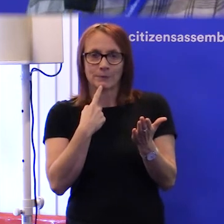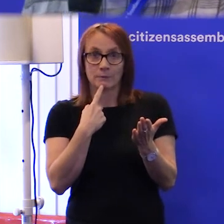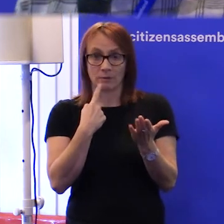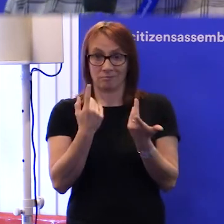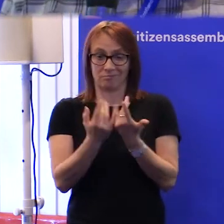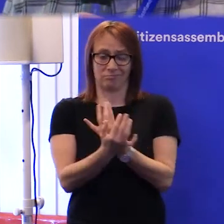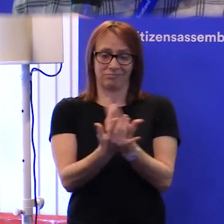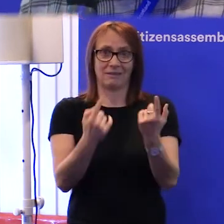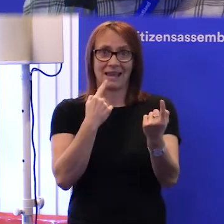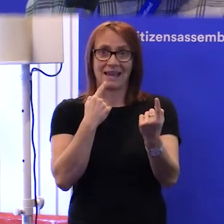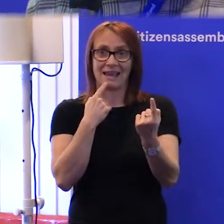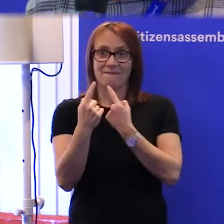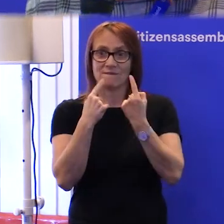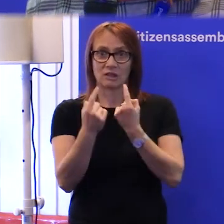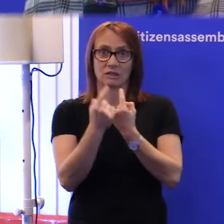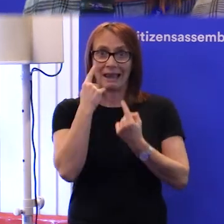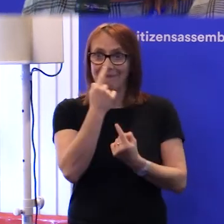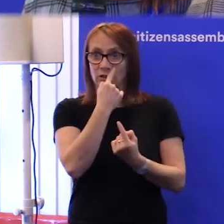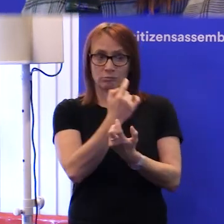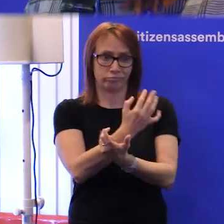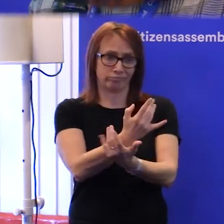information sources that are out there